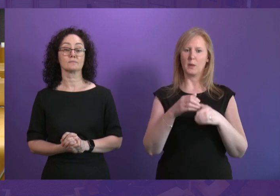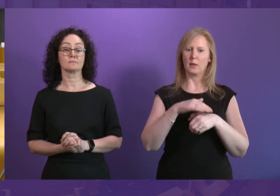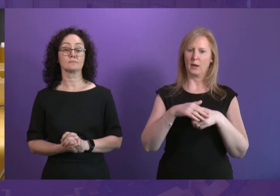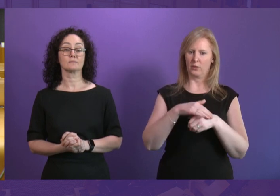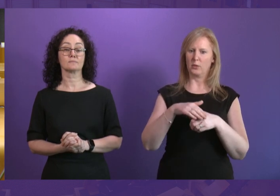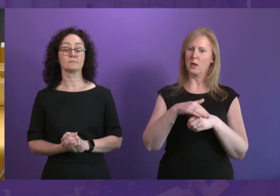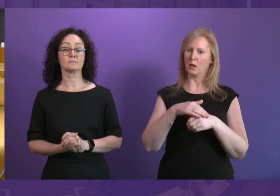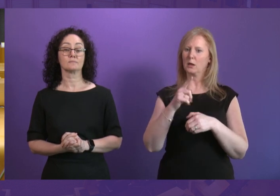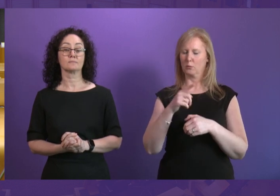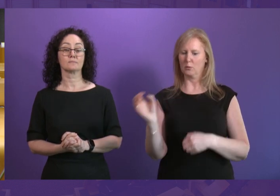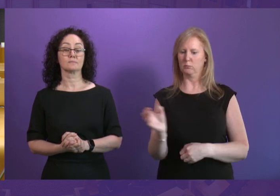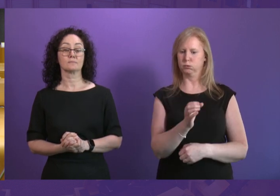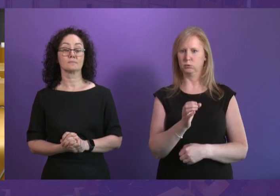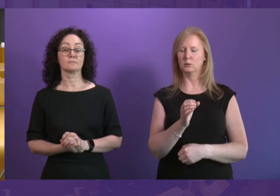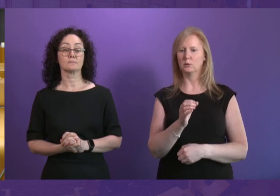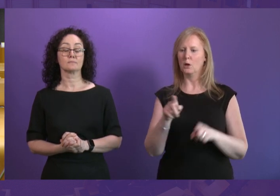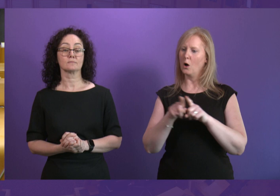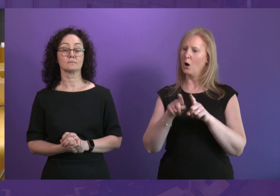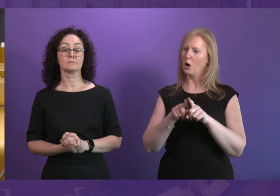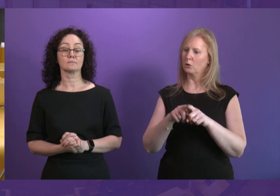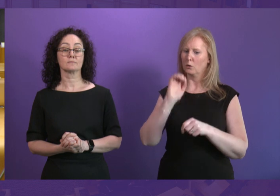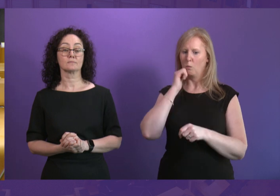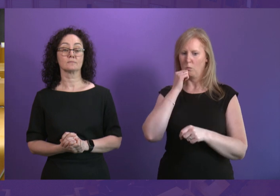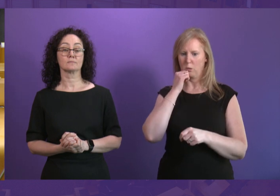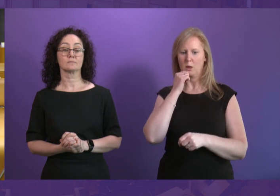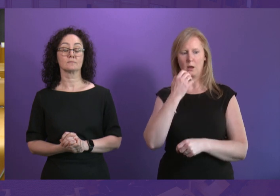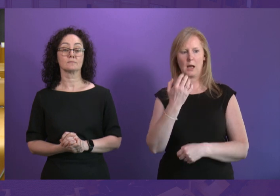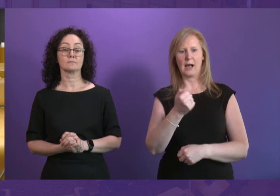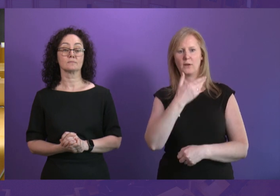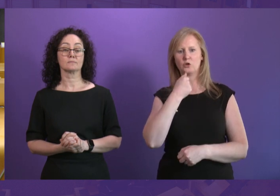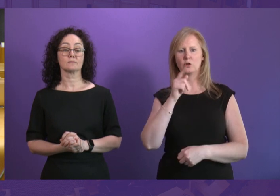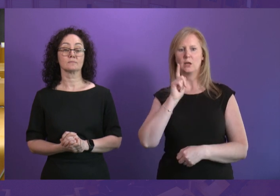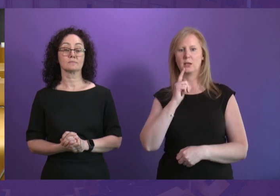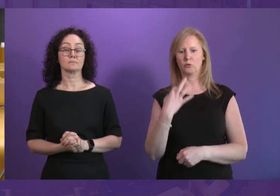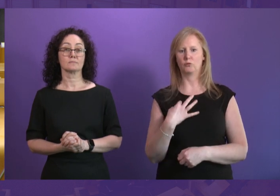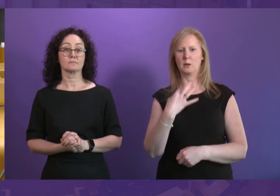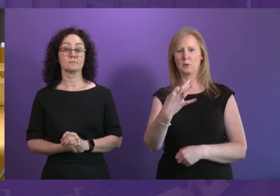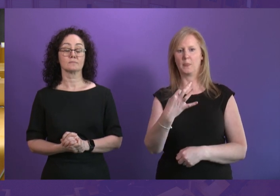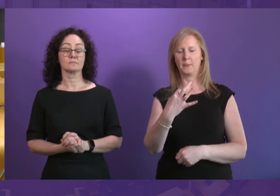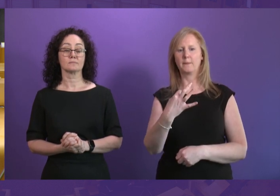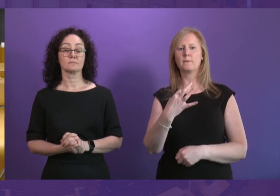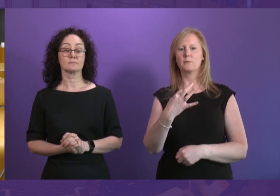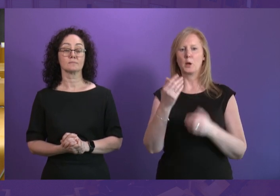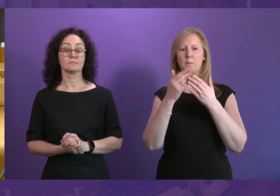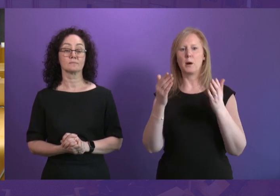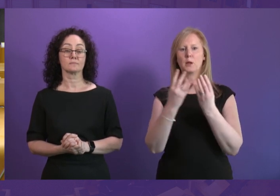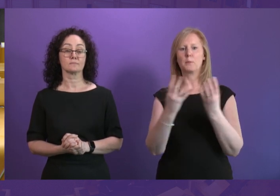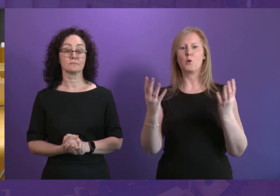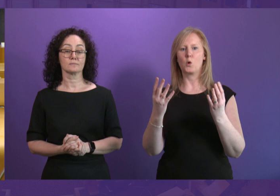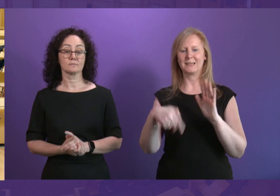she agree to expand the welcome Gender Representation on Public Boards (Scotland) Act 2018 to ensure that our public sector bodies reflect Scottish society?